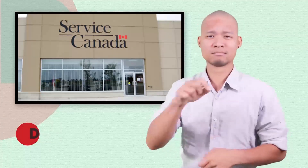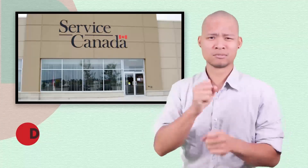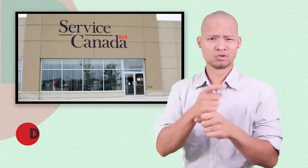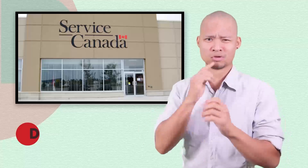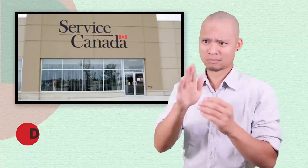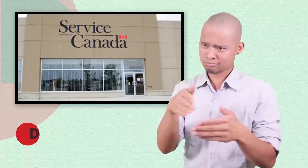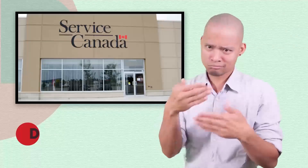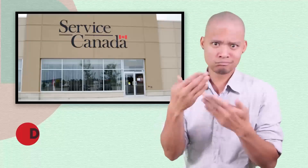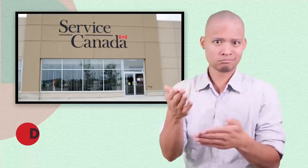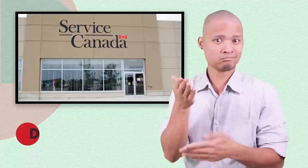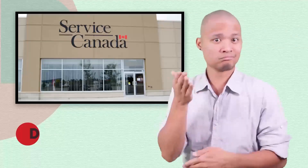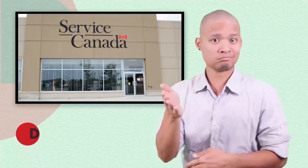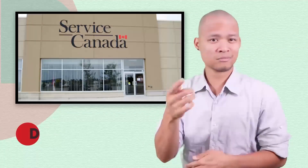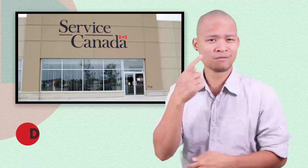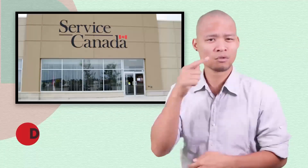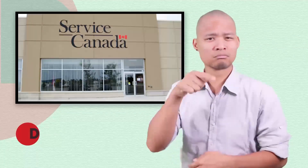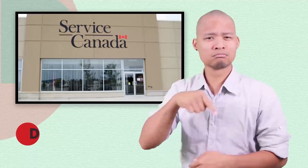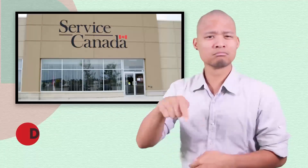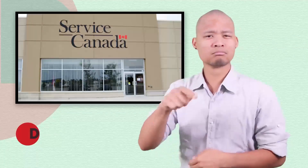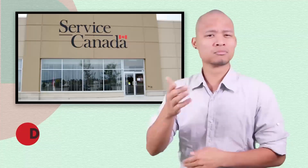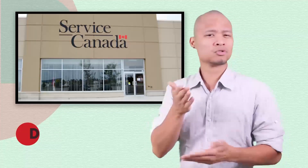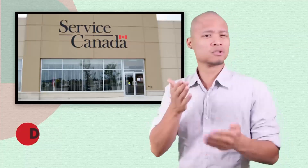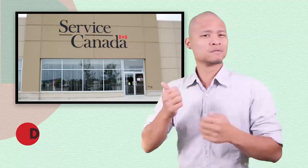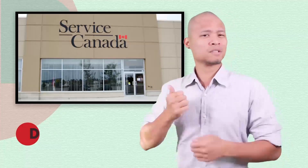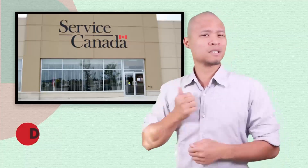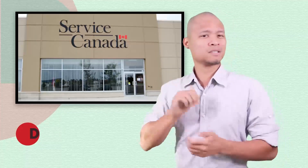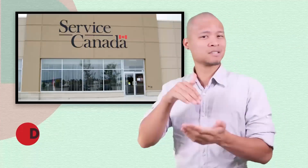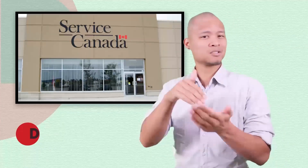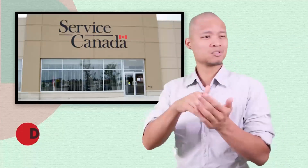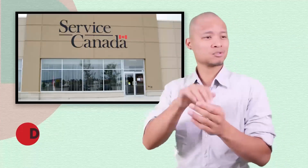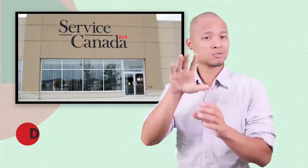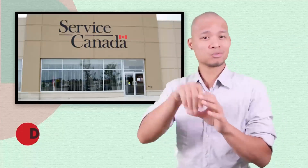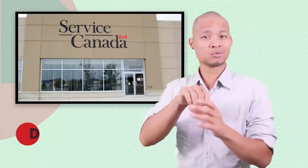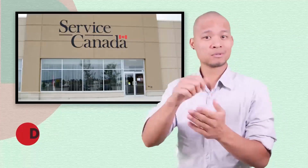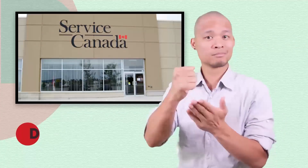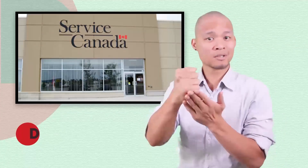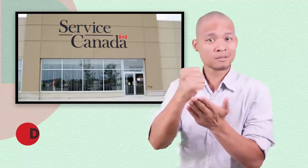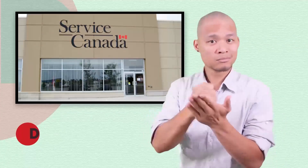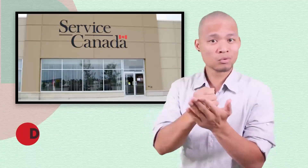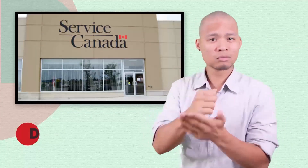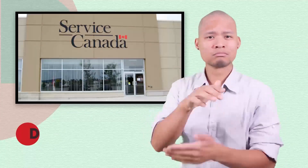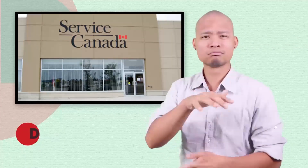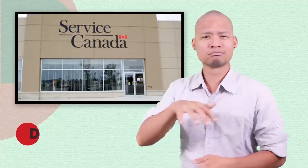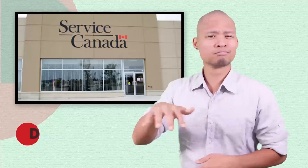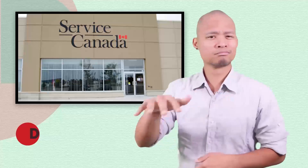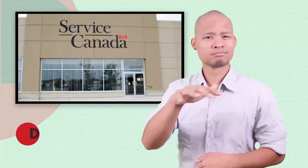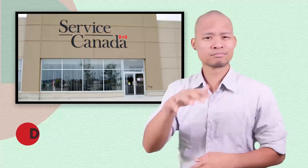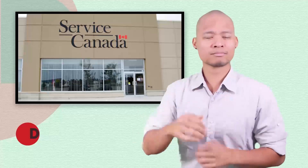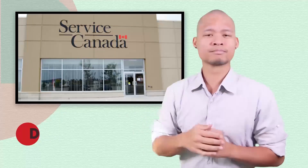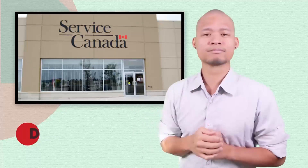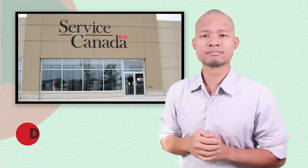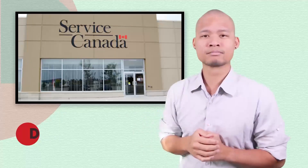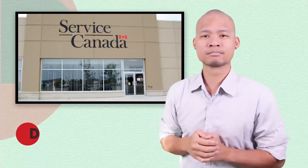any Service Canada Centre or Passport Offices in person.